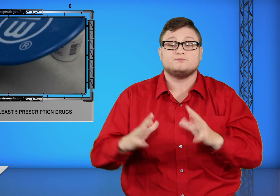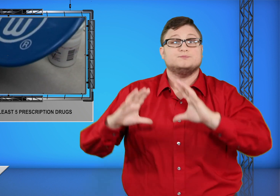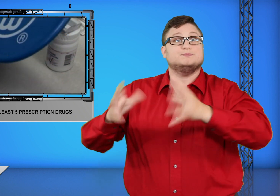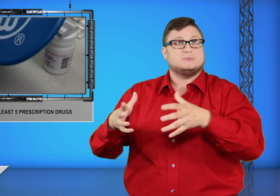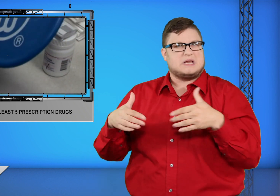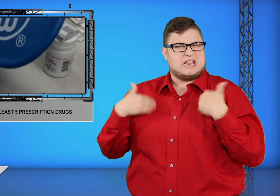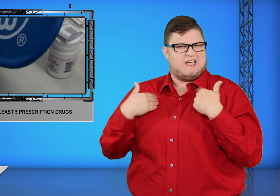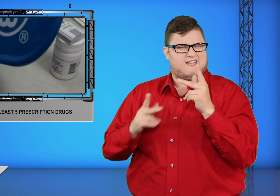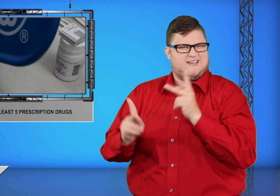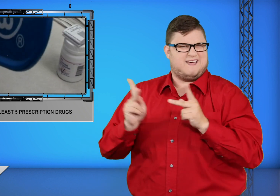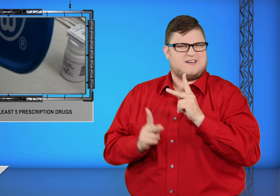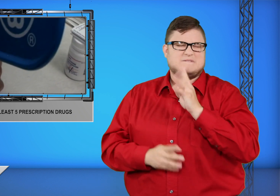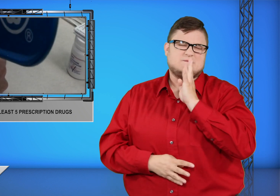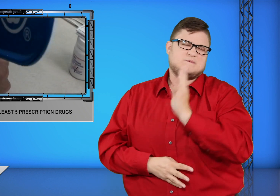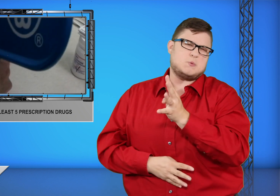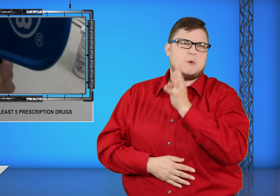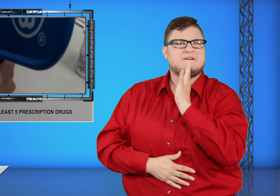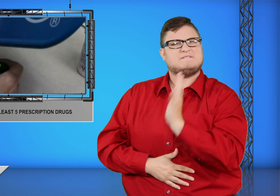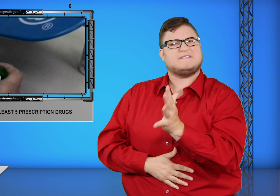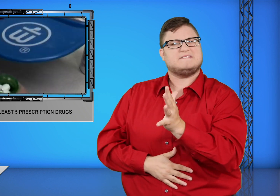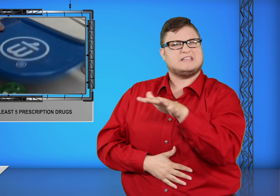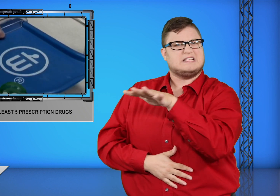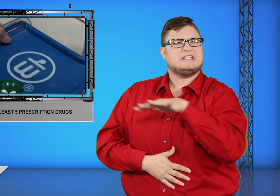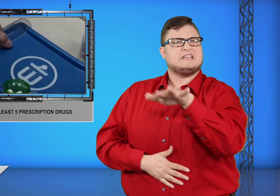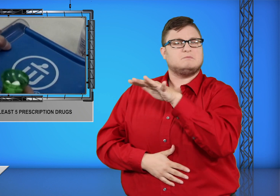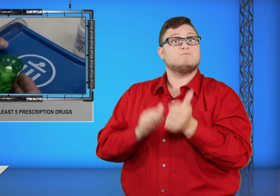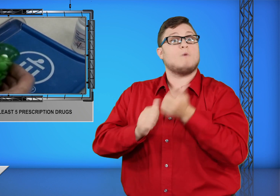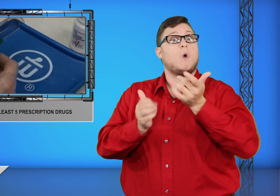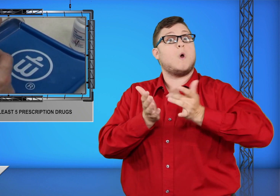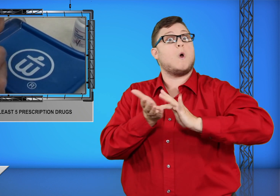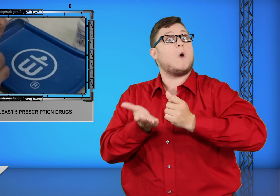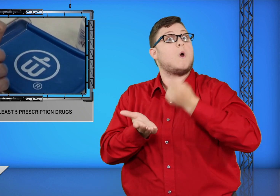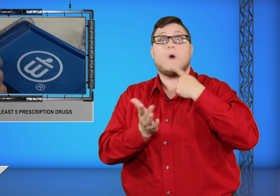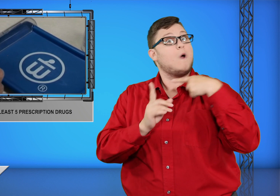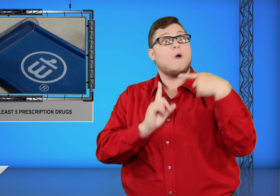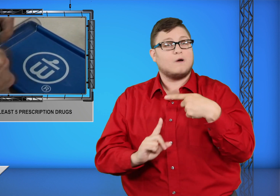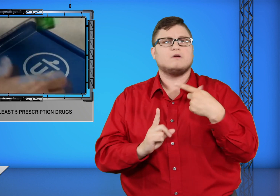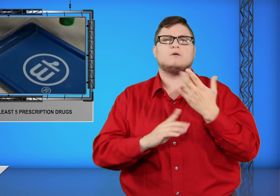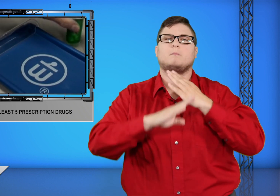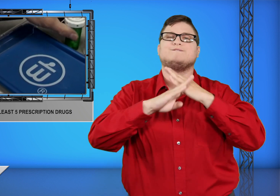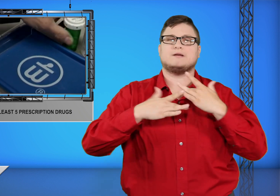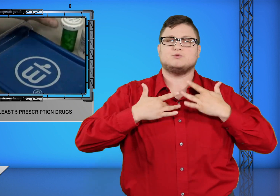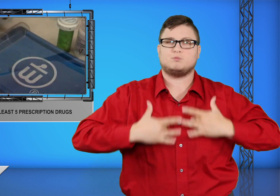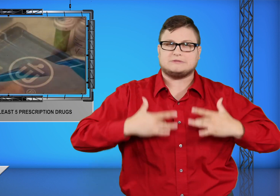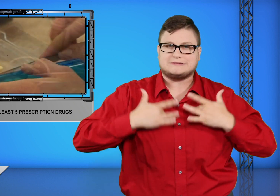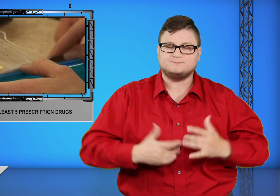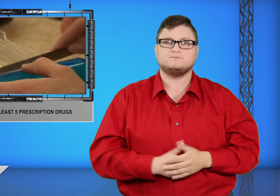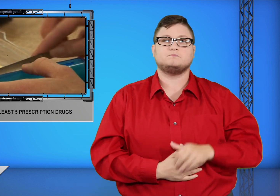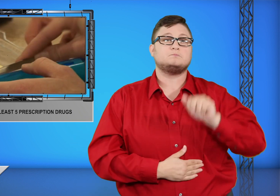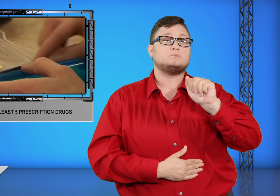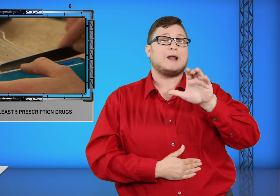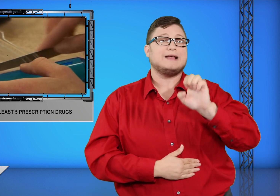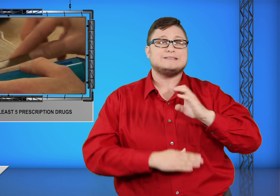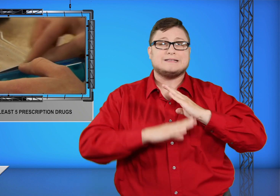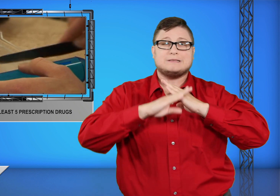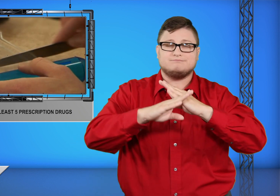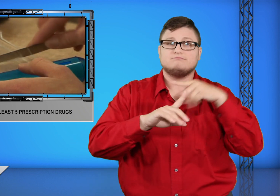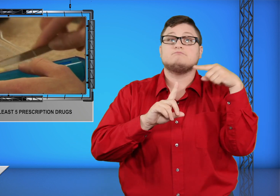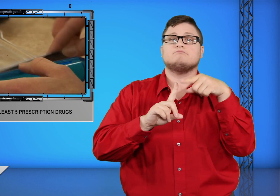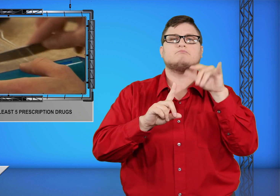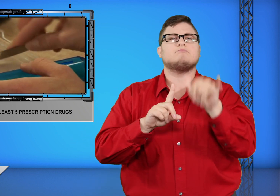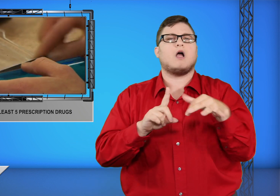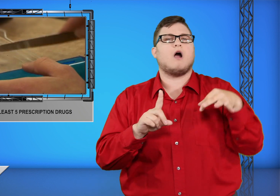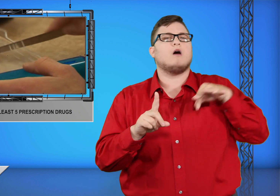For the younger half of the group, it's mostly antidepressants, ACE inhibitors - which are